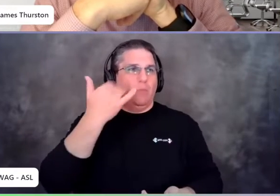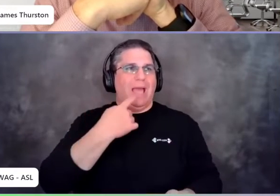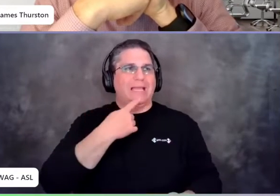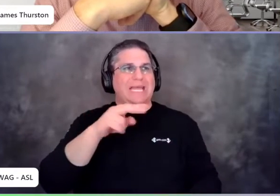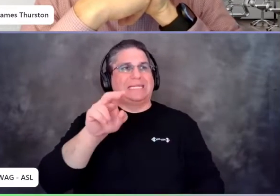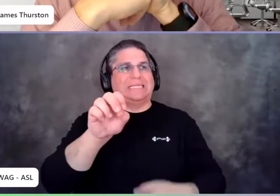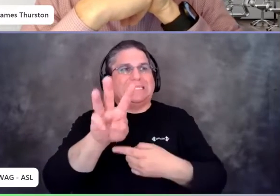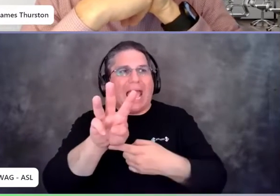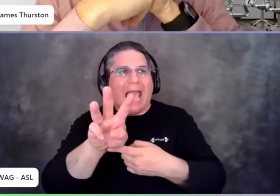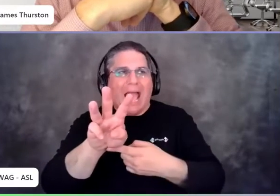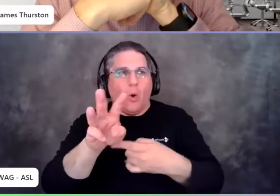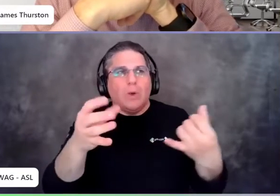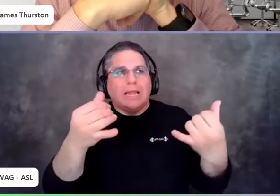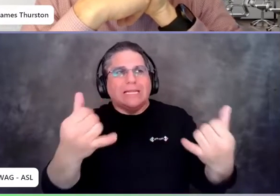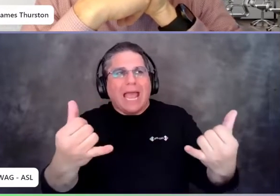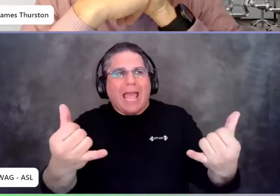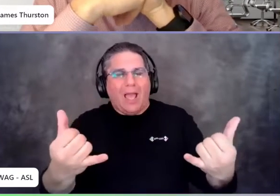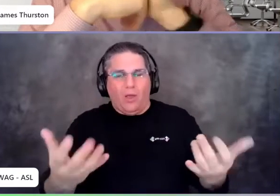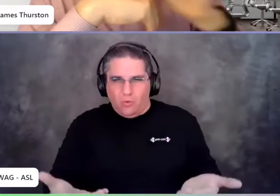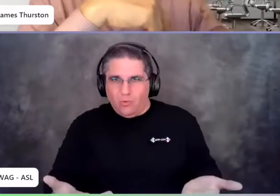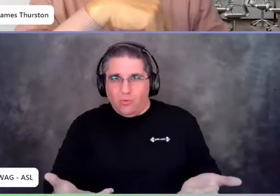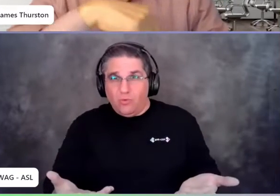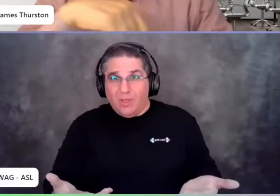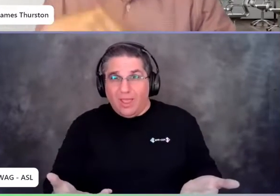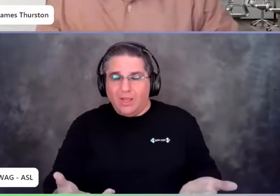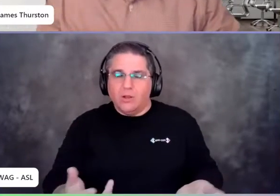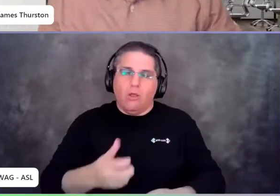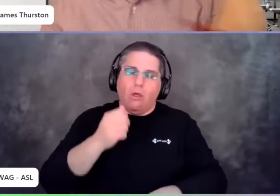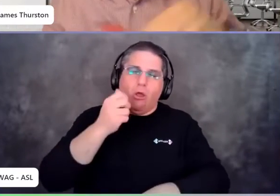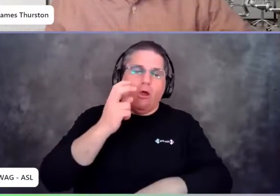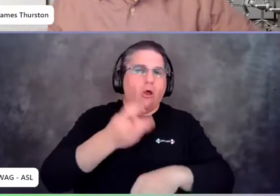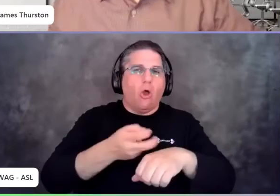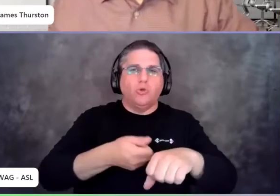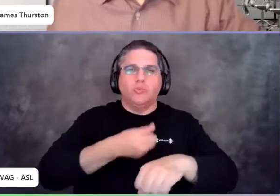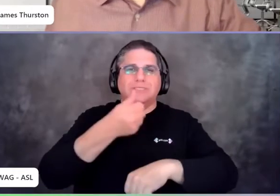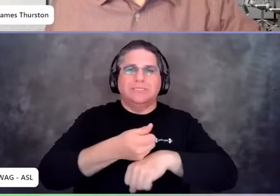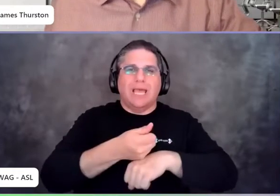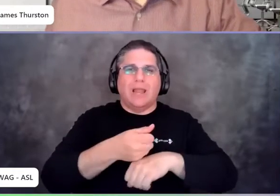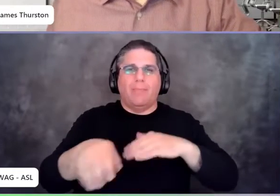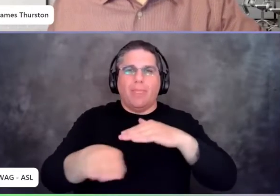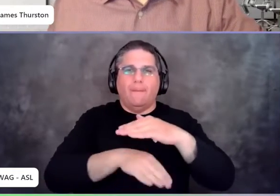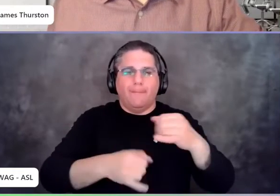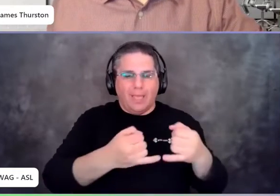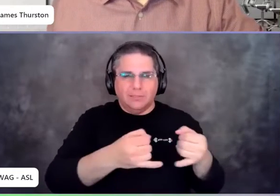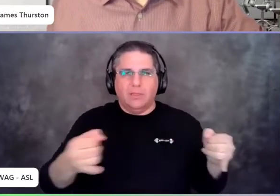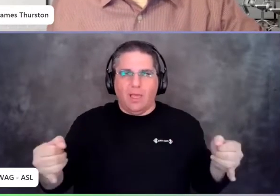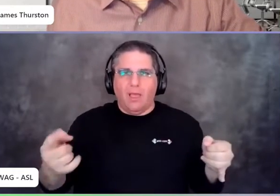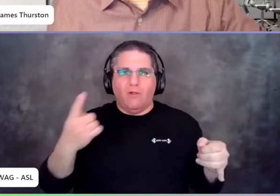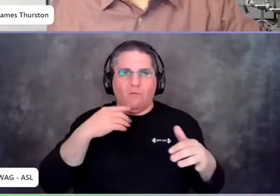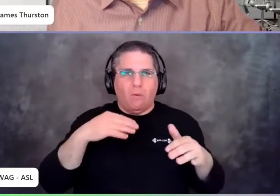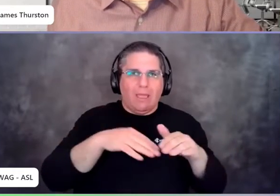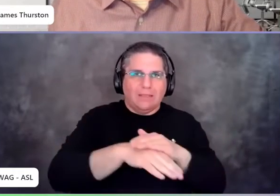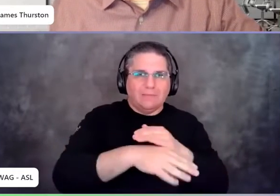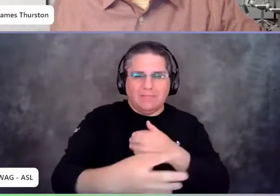are. [TILLY] It works. The sooner you measure your line, the sooner you can measure your progress.